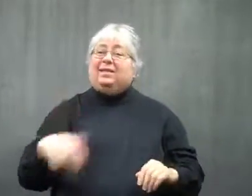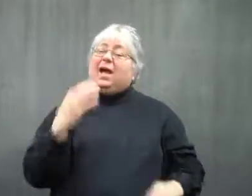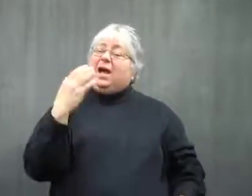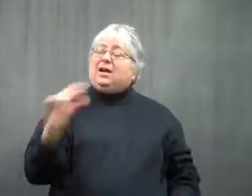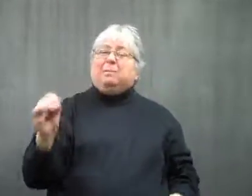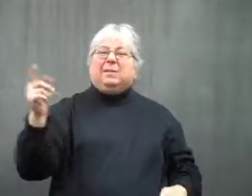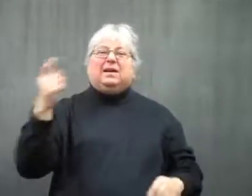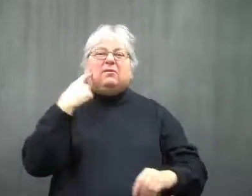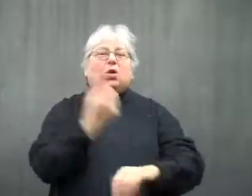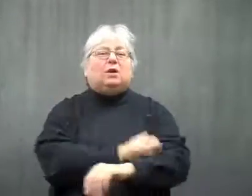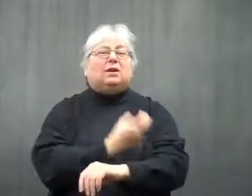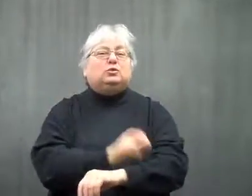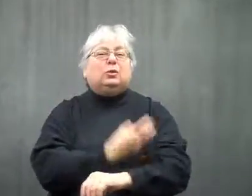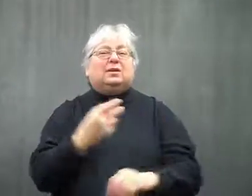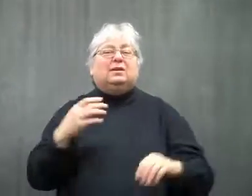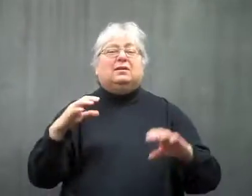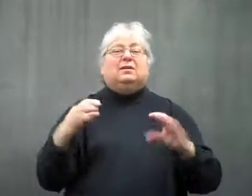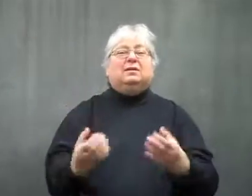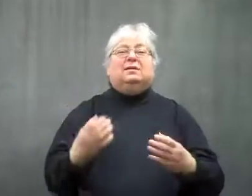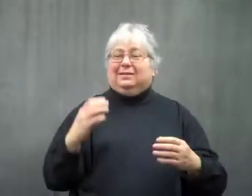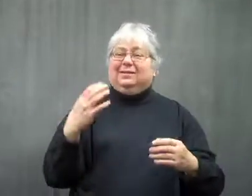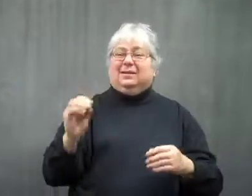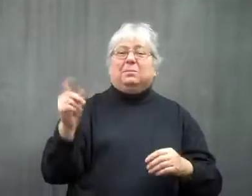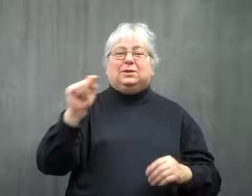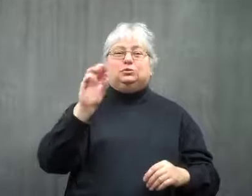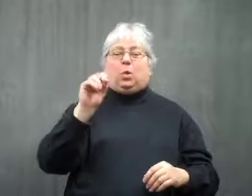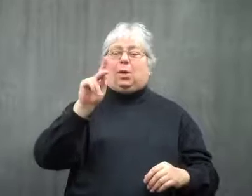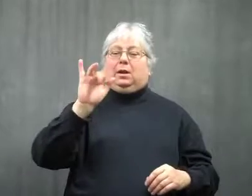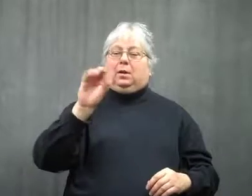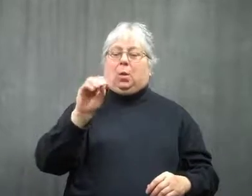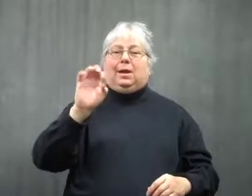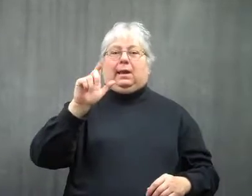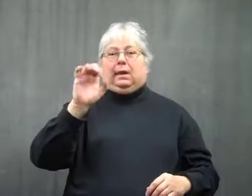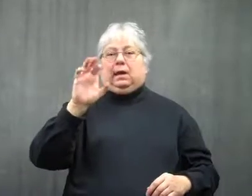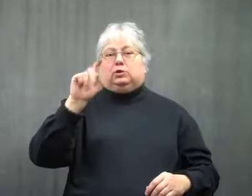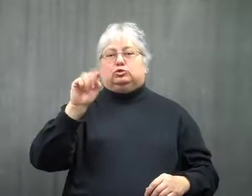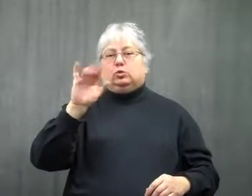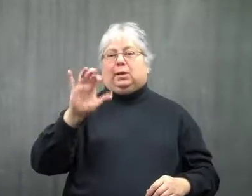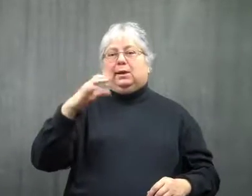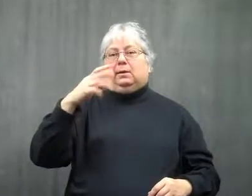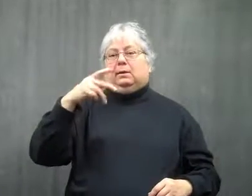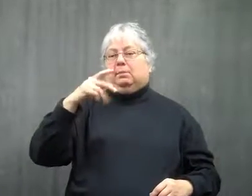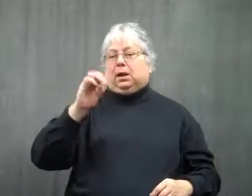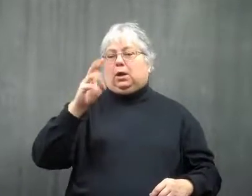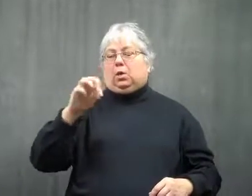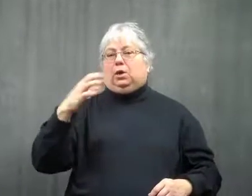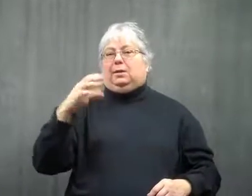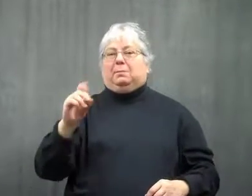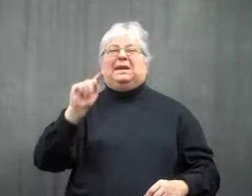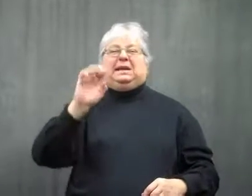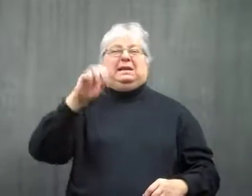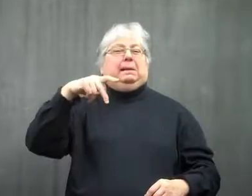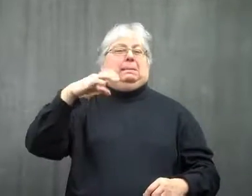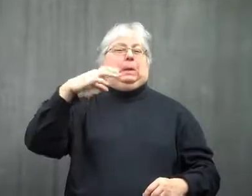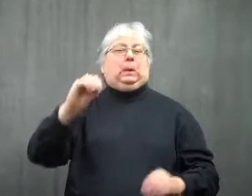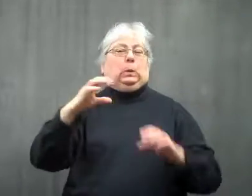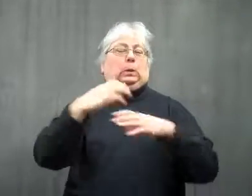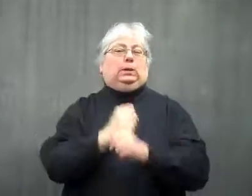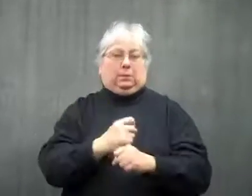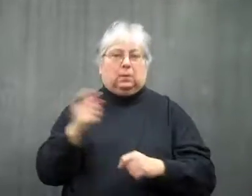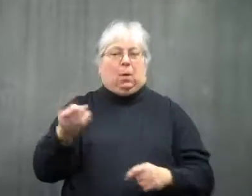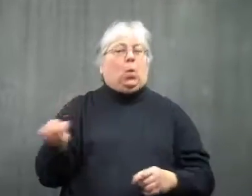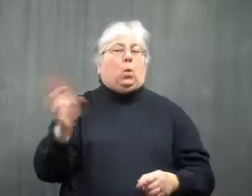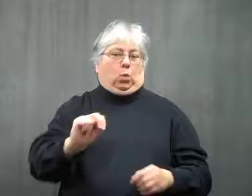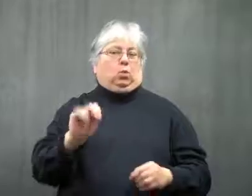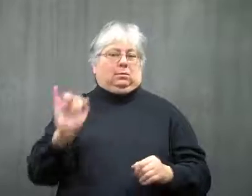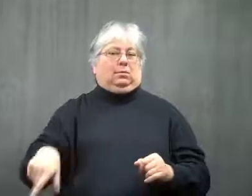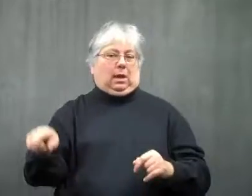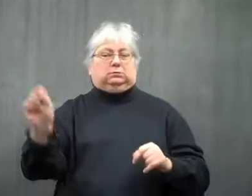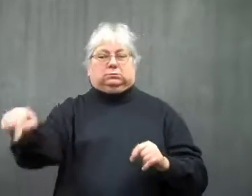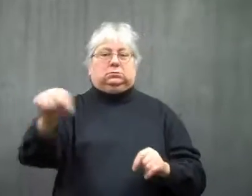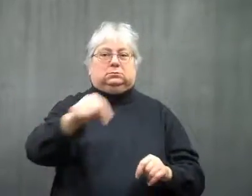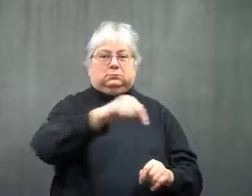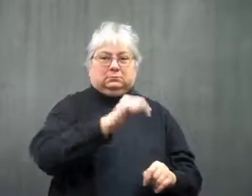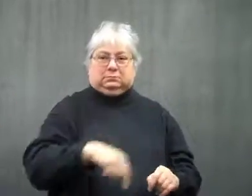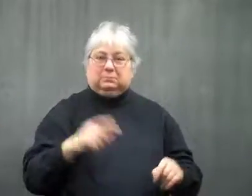The Tokyo Electric Power Company, TEPCO, which owns the reactors,